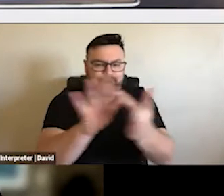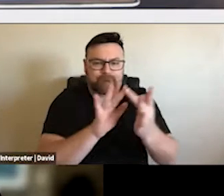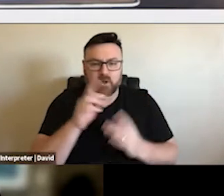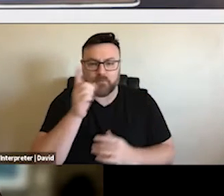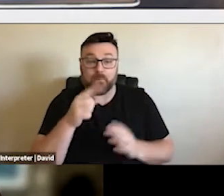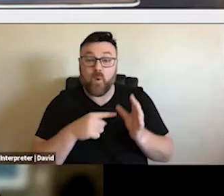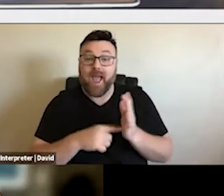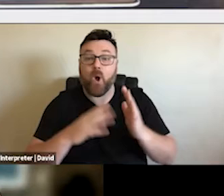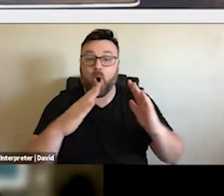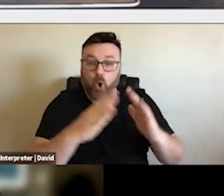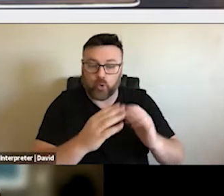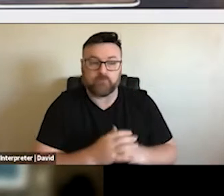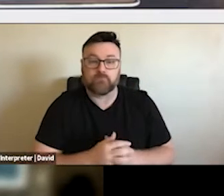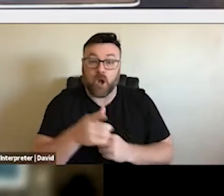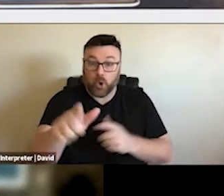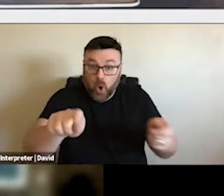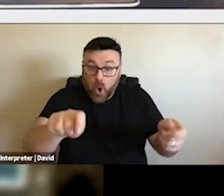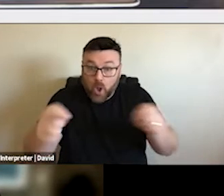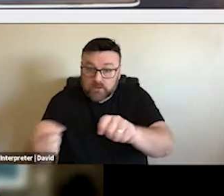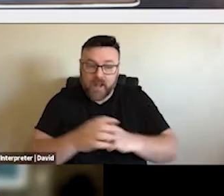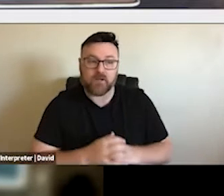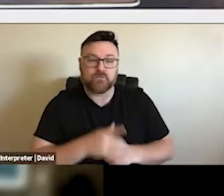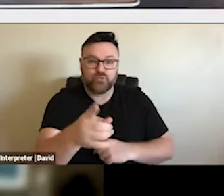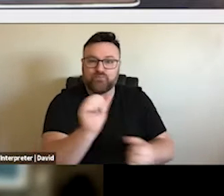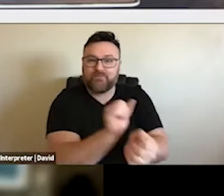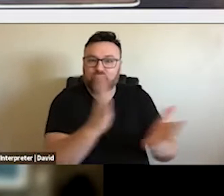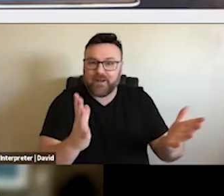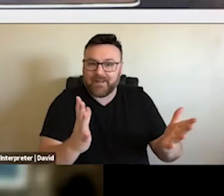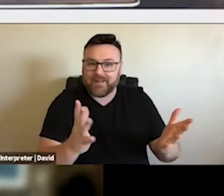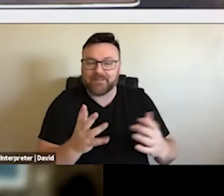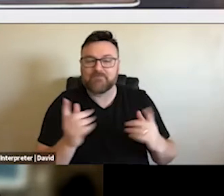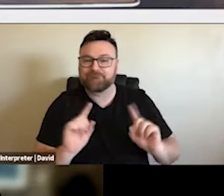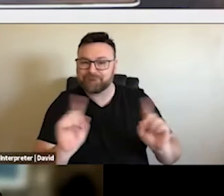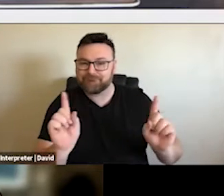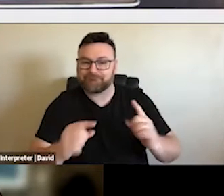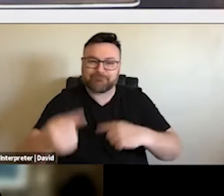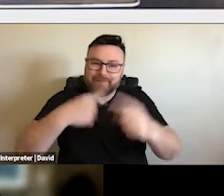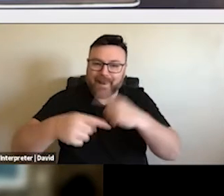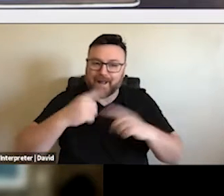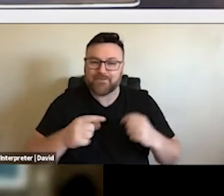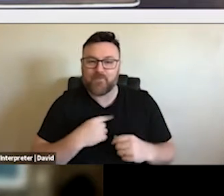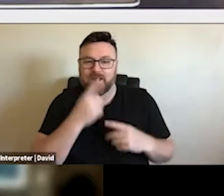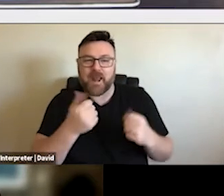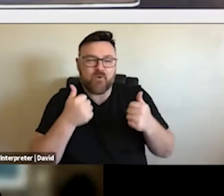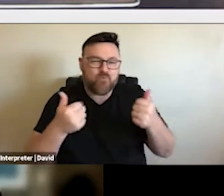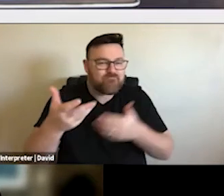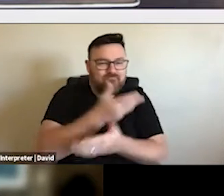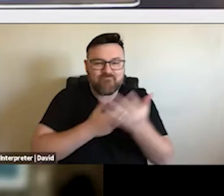Are you in land of the free? Tell us, please, so we can have a good conversation today.